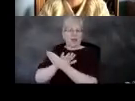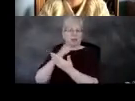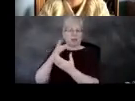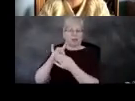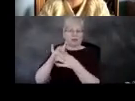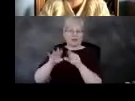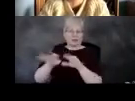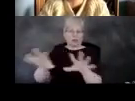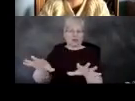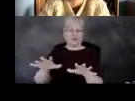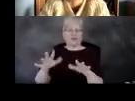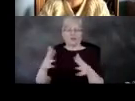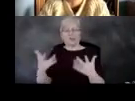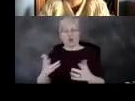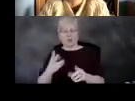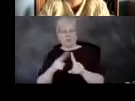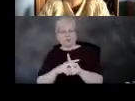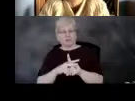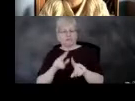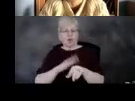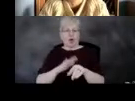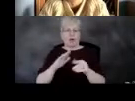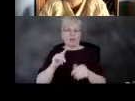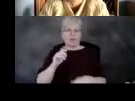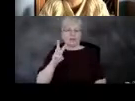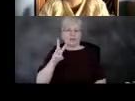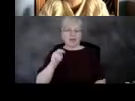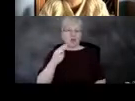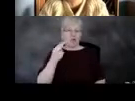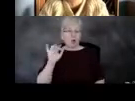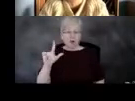town halls and will be provided with more detail and some